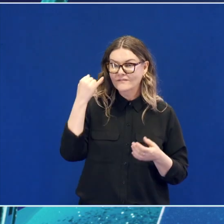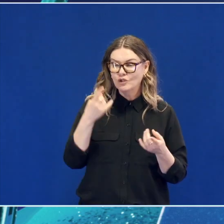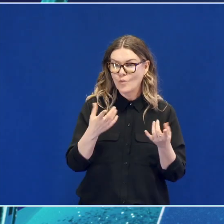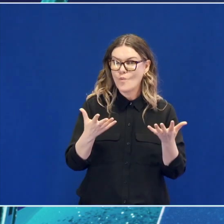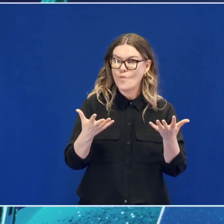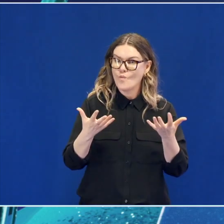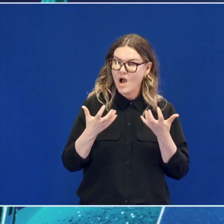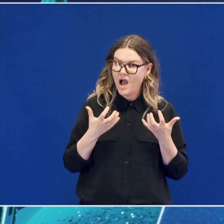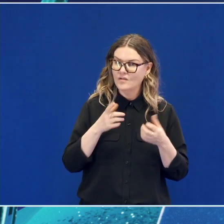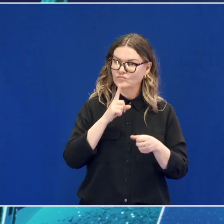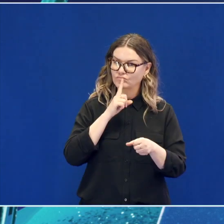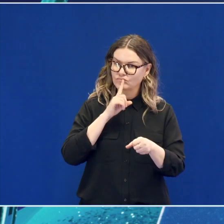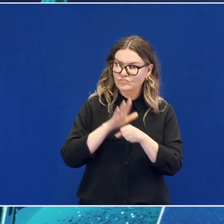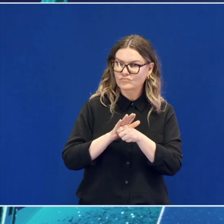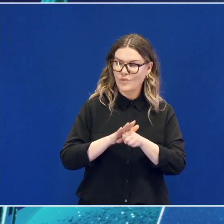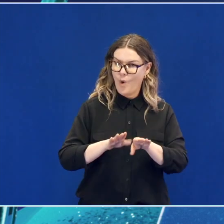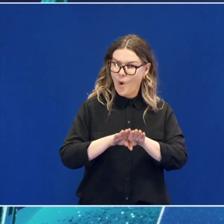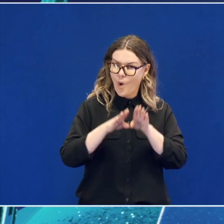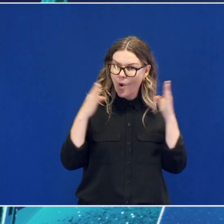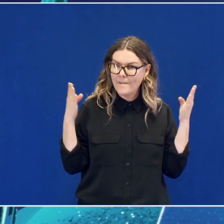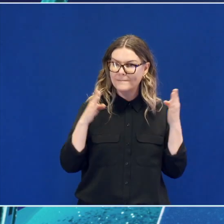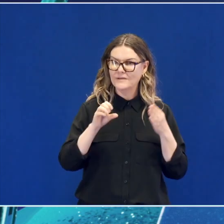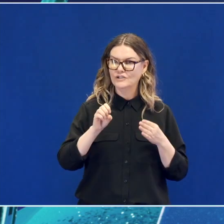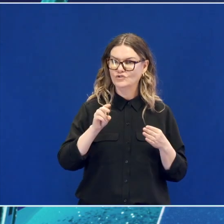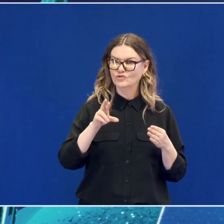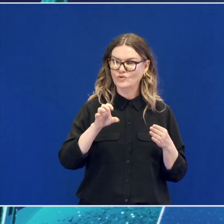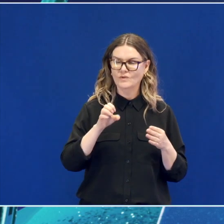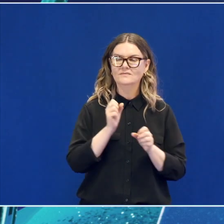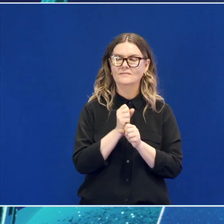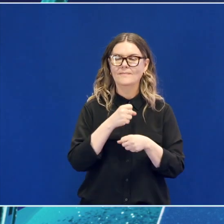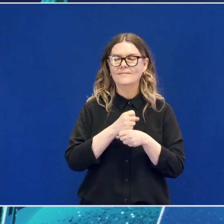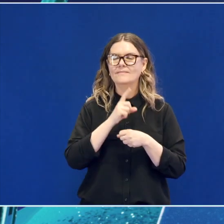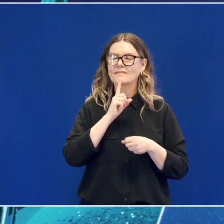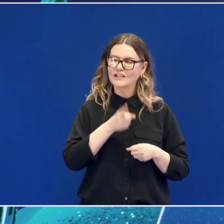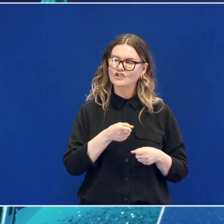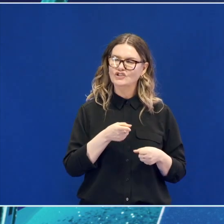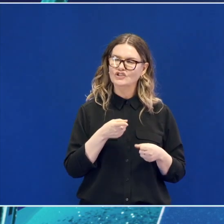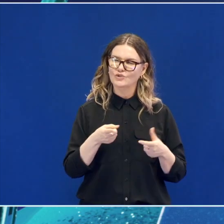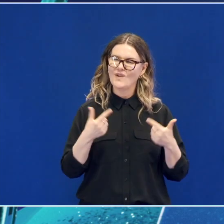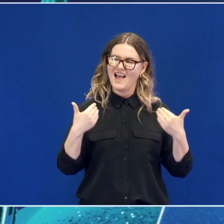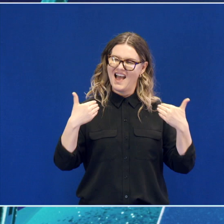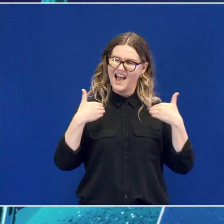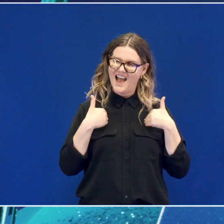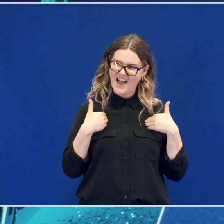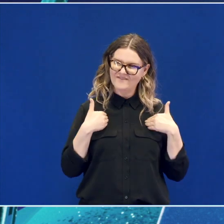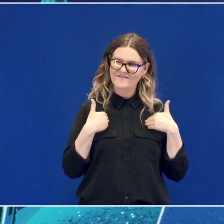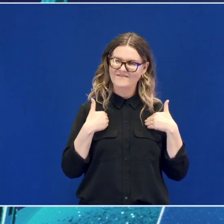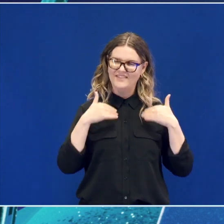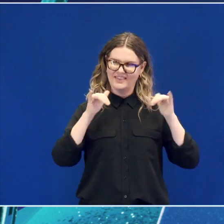make sure that your commits are discrete and fixing a very specific thing and you don't just like dump a bunch of work in their lap because that's going